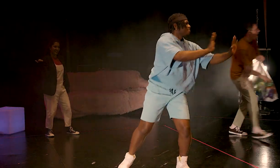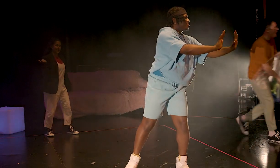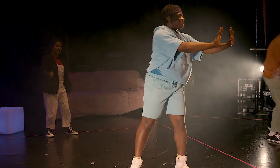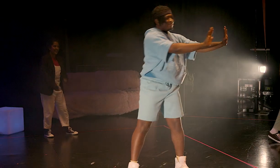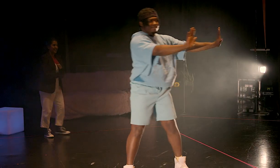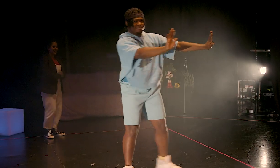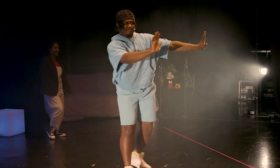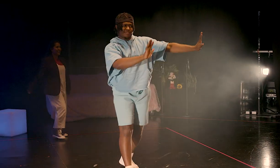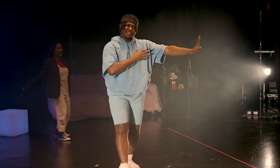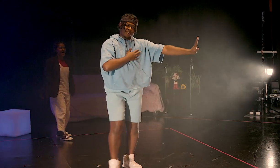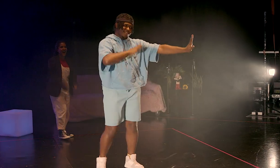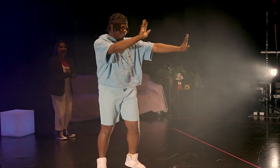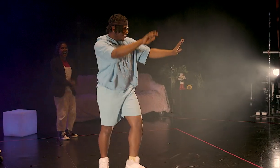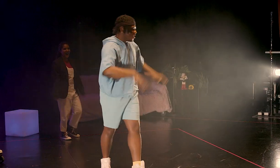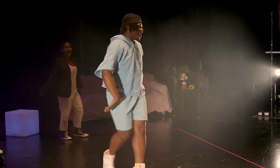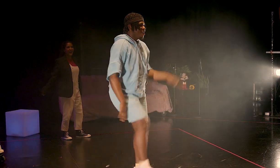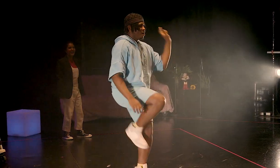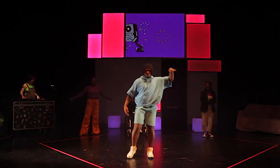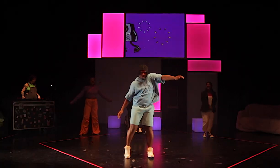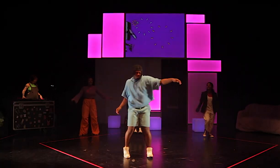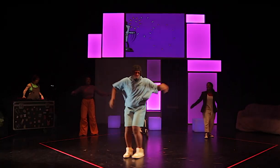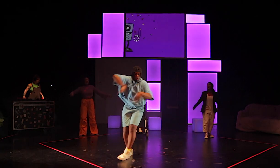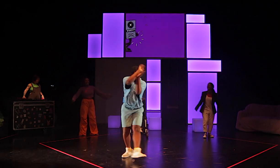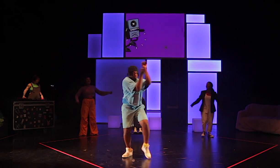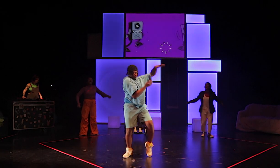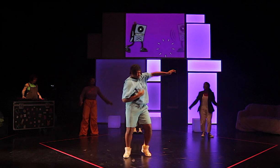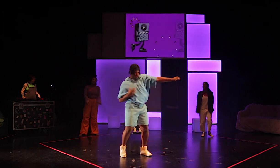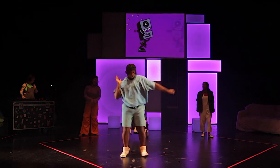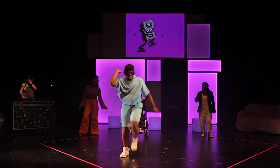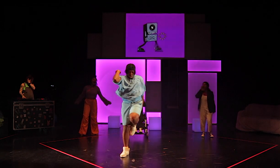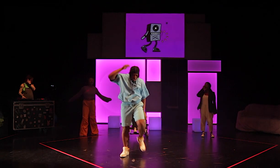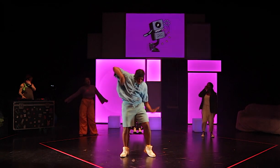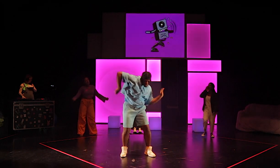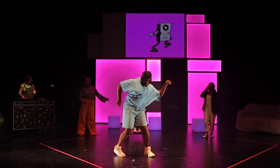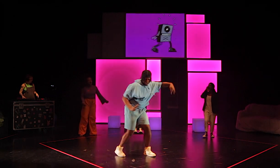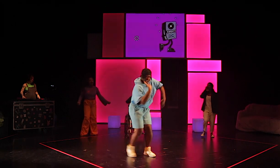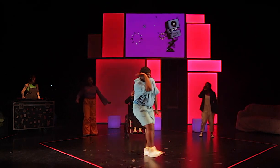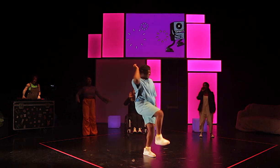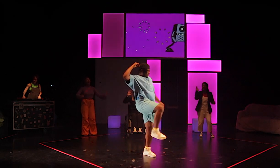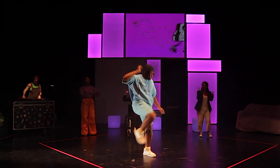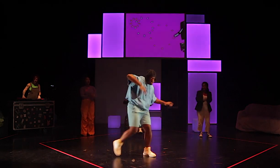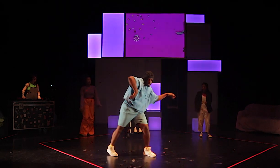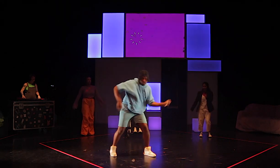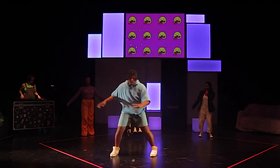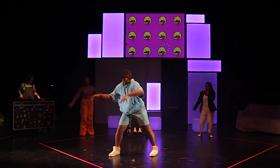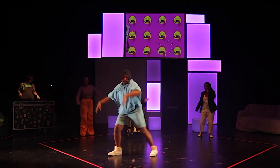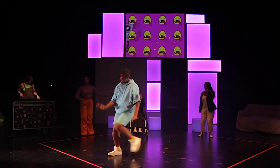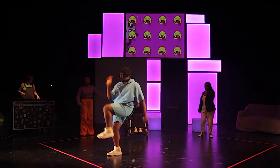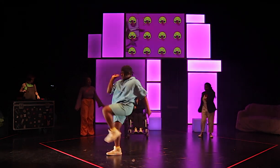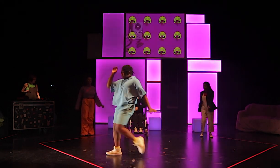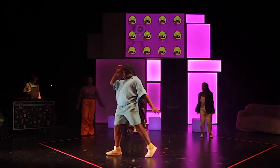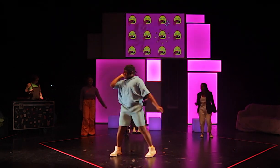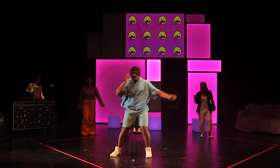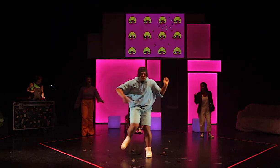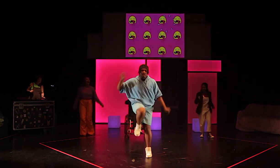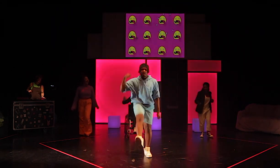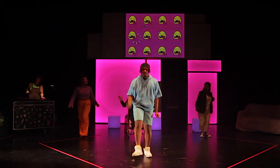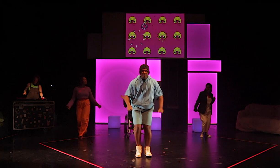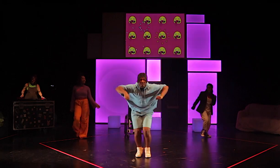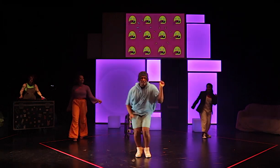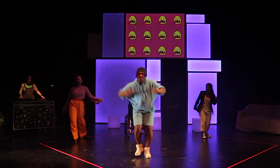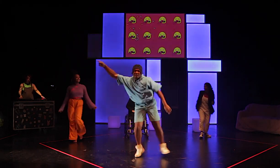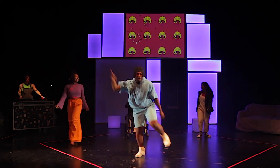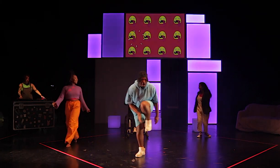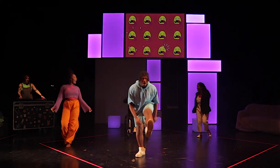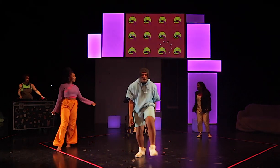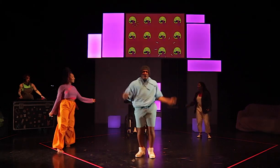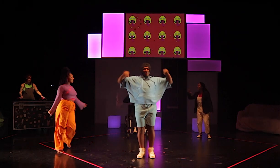Big up the energy!